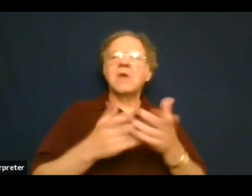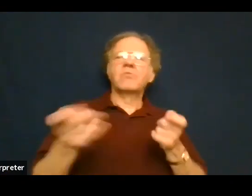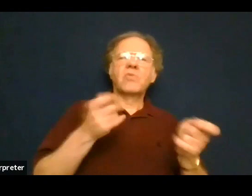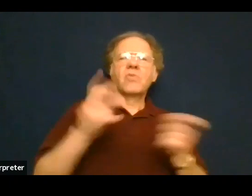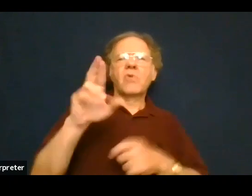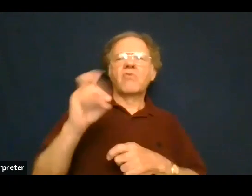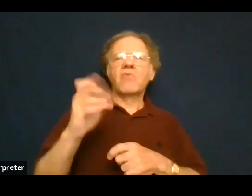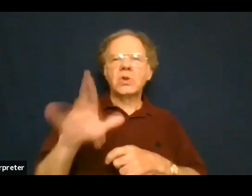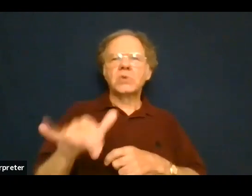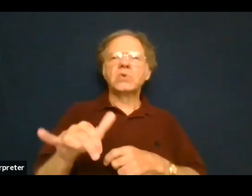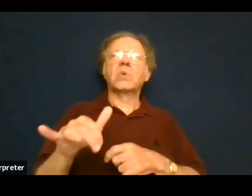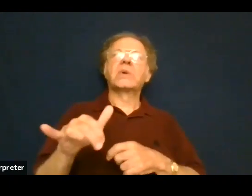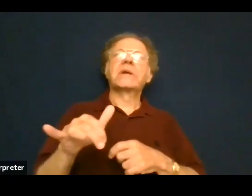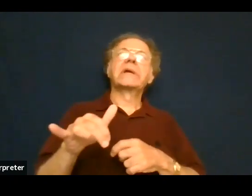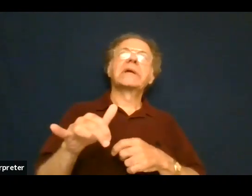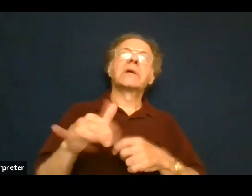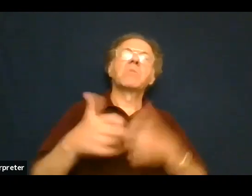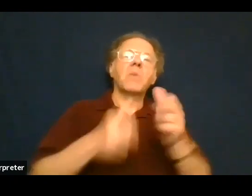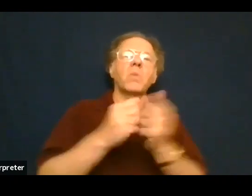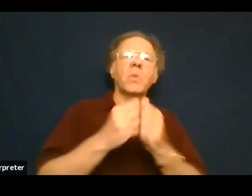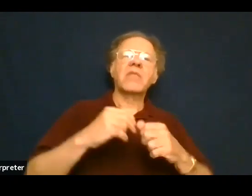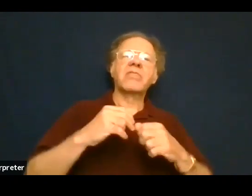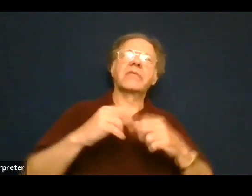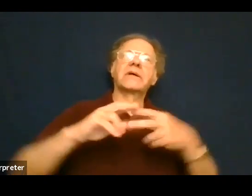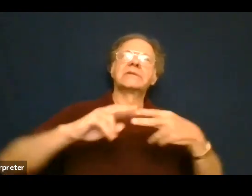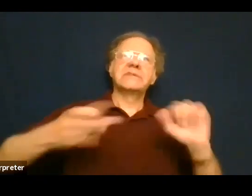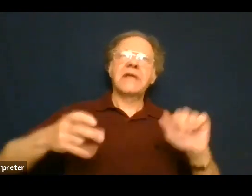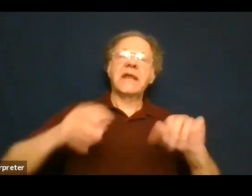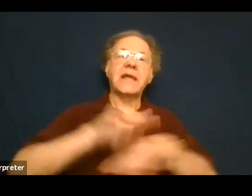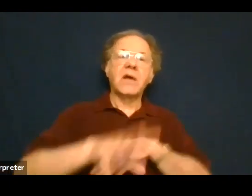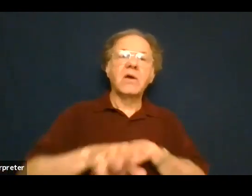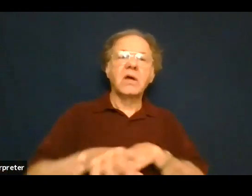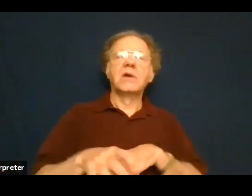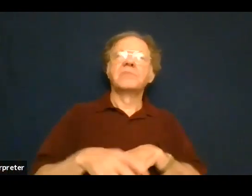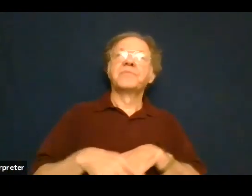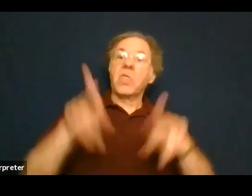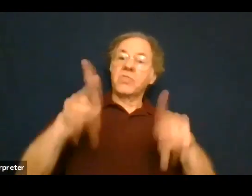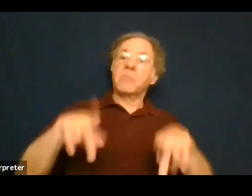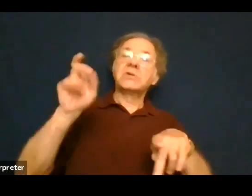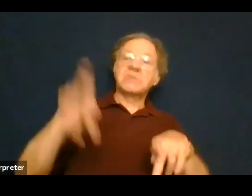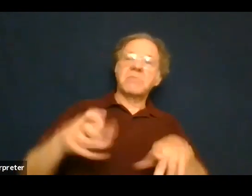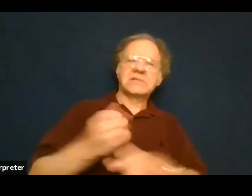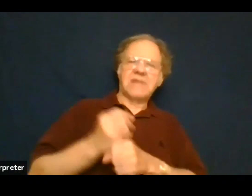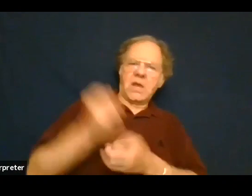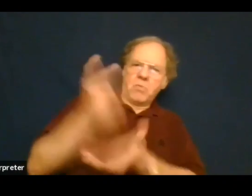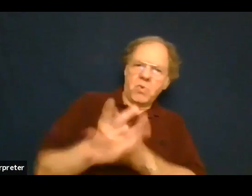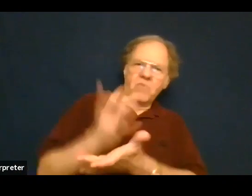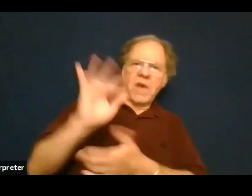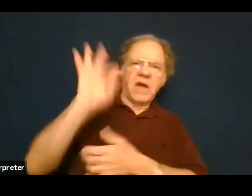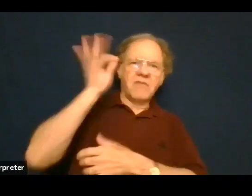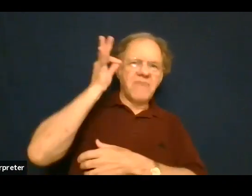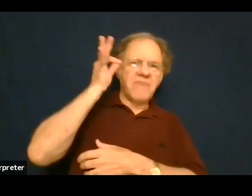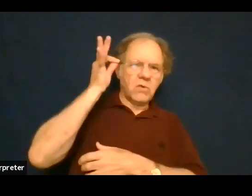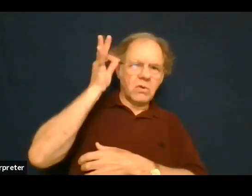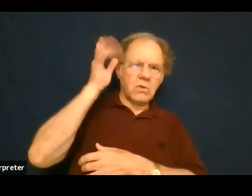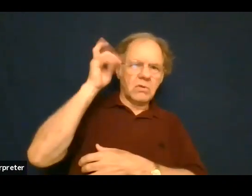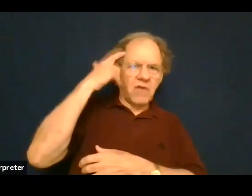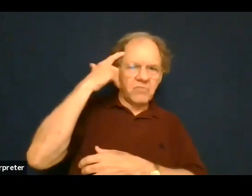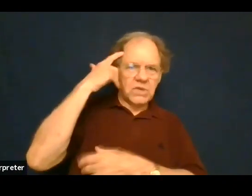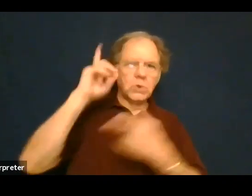You have to be approved by the federal government to be able to carry out genetic counseling.